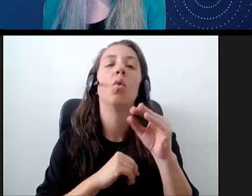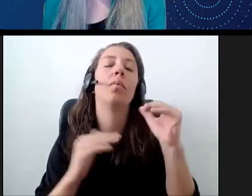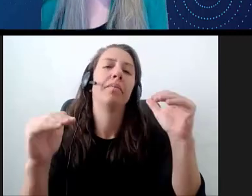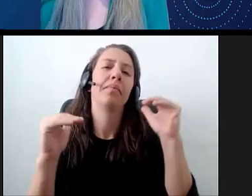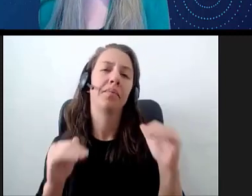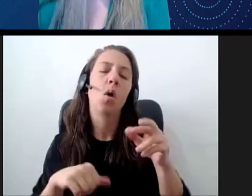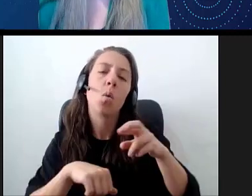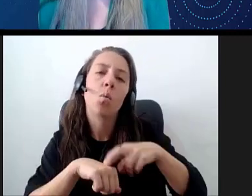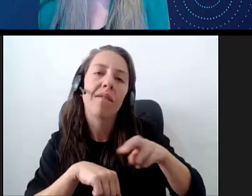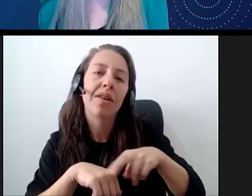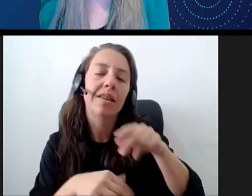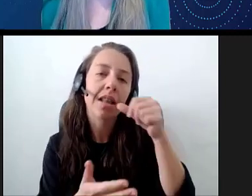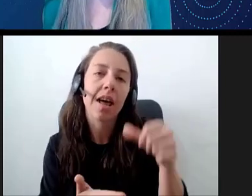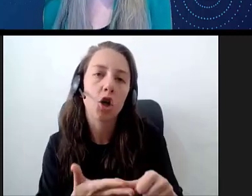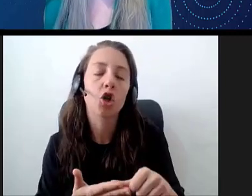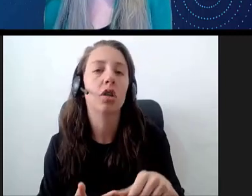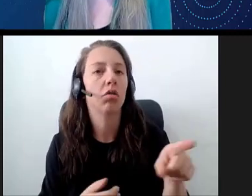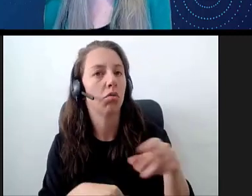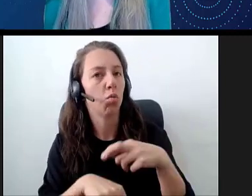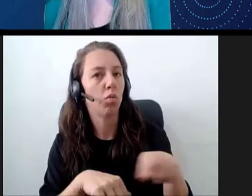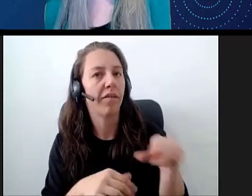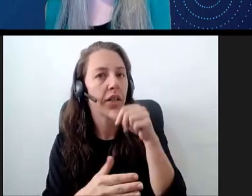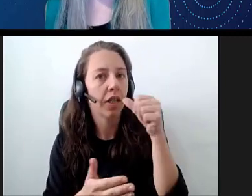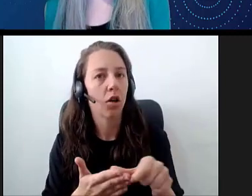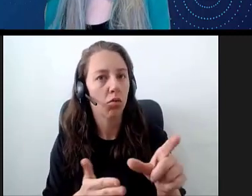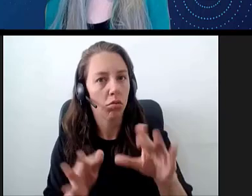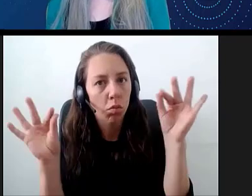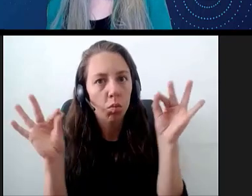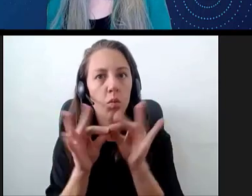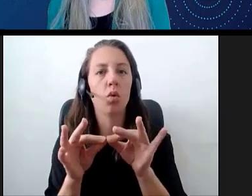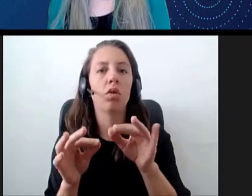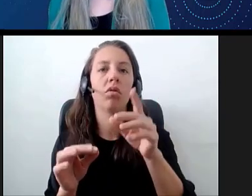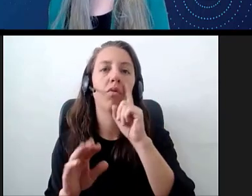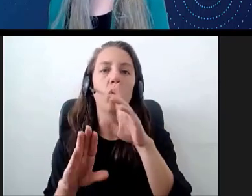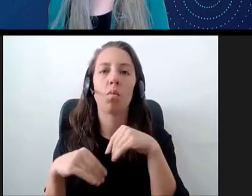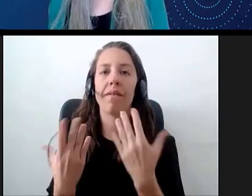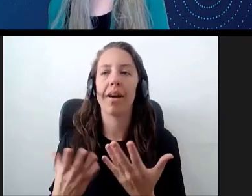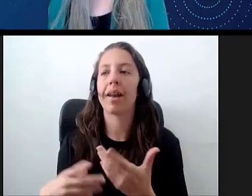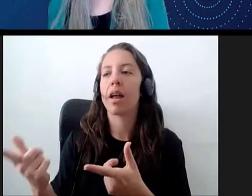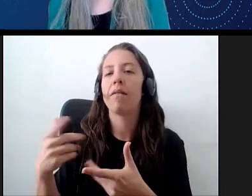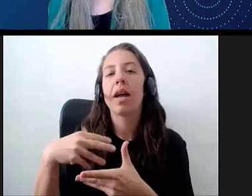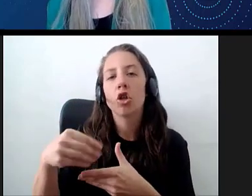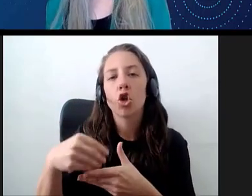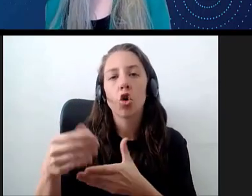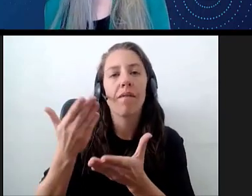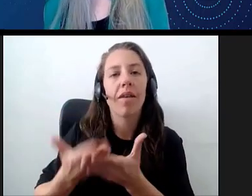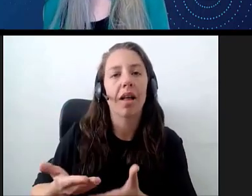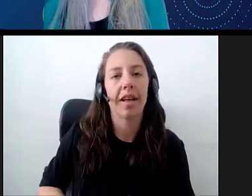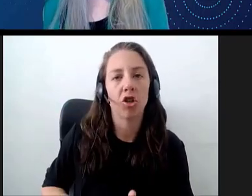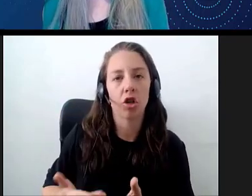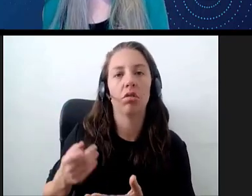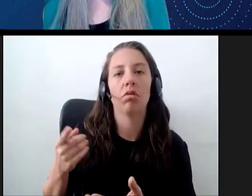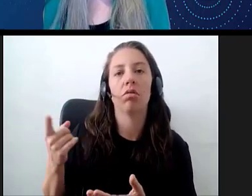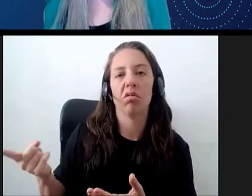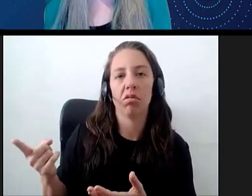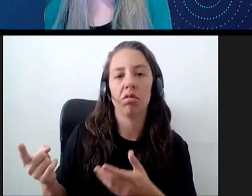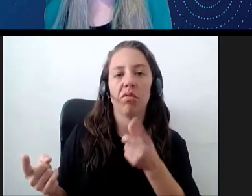Reference letters play a vital role in providing external validation of an applicant's qualifications and the merit of their proposed research project.